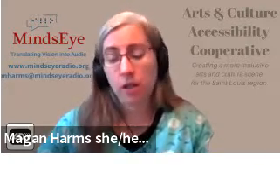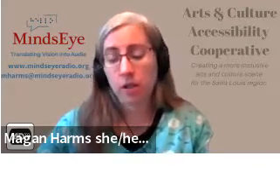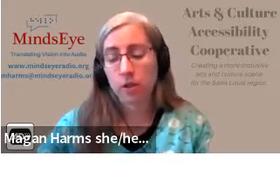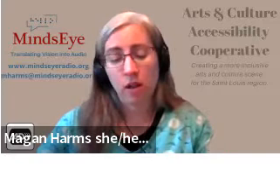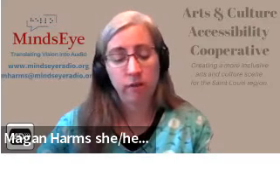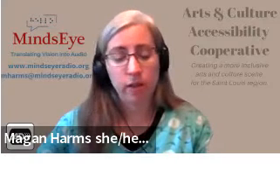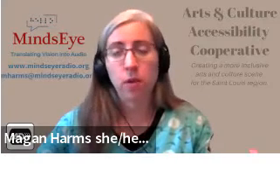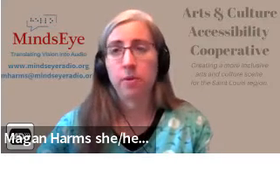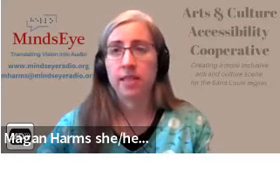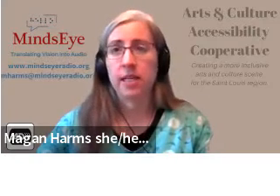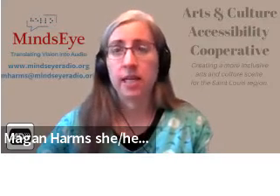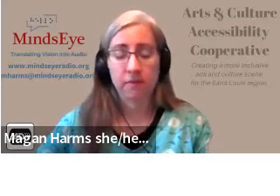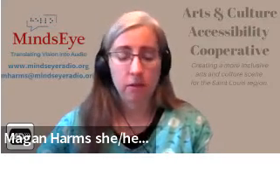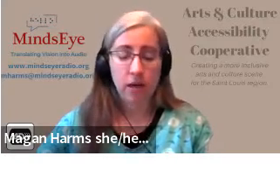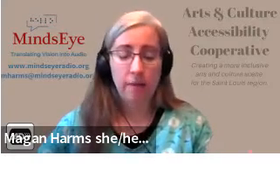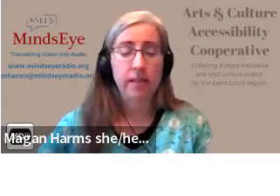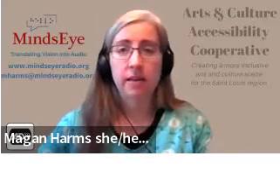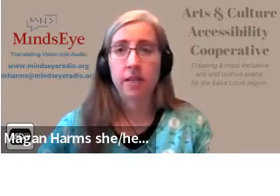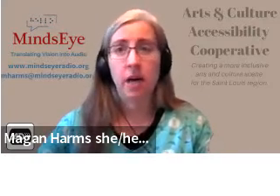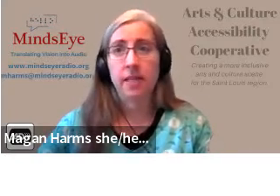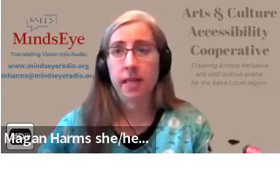's colors represent all of those that lived on the land